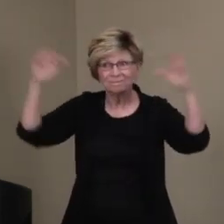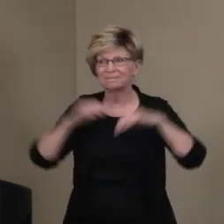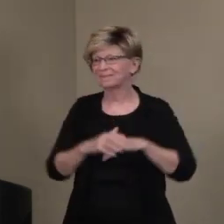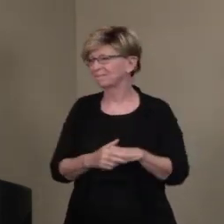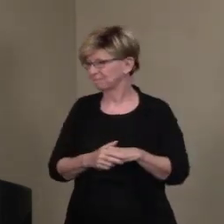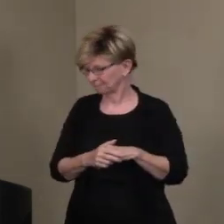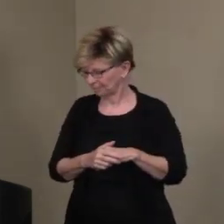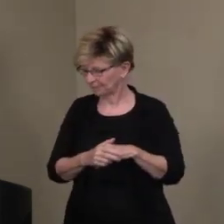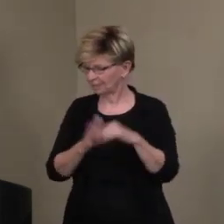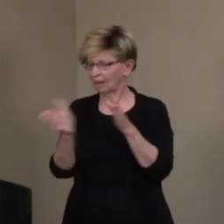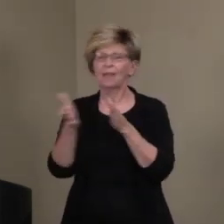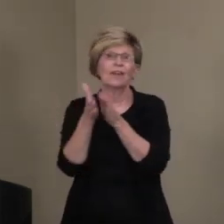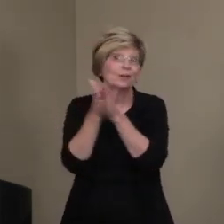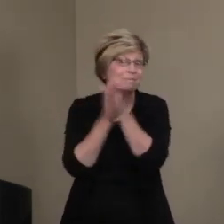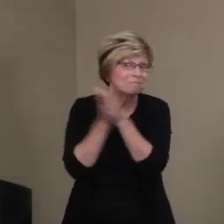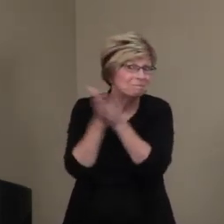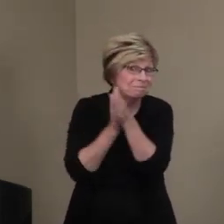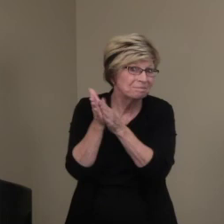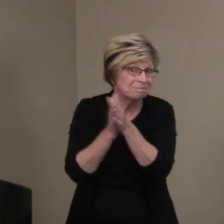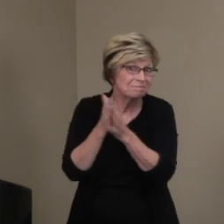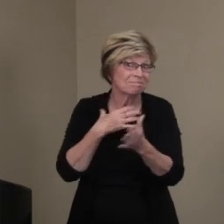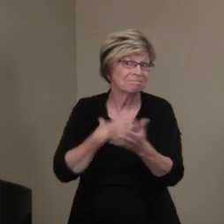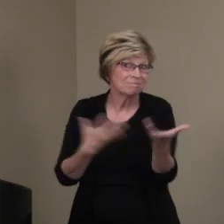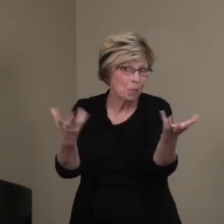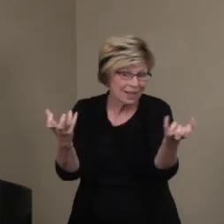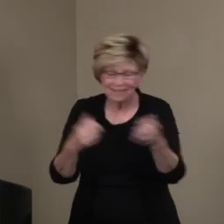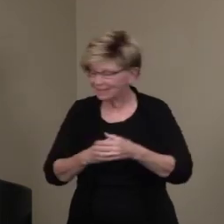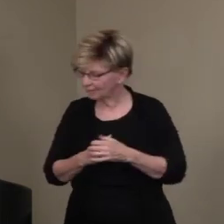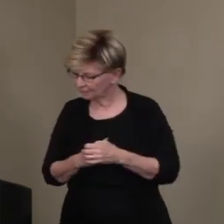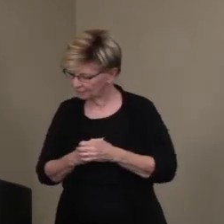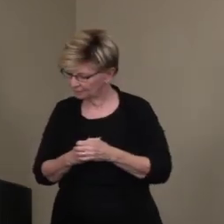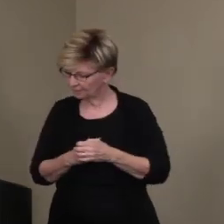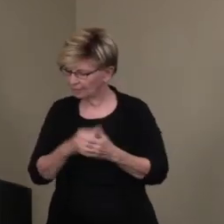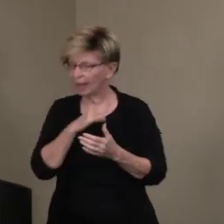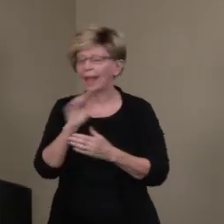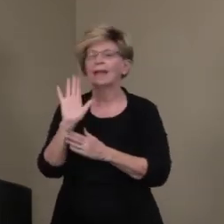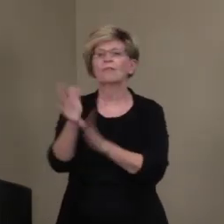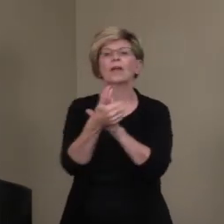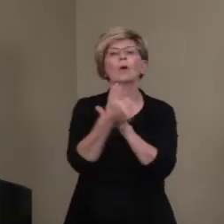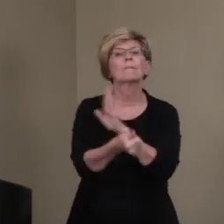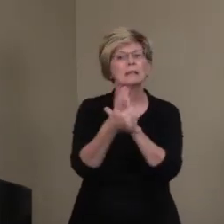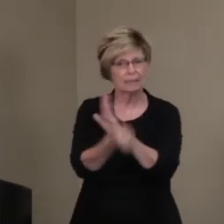begins with a student's dream with their motivation and passion their wants their